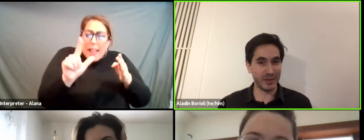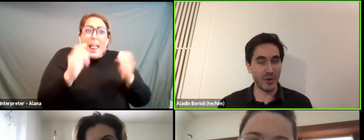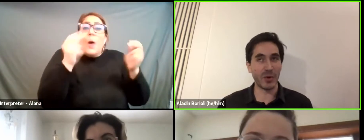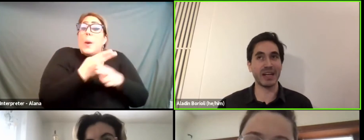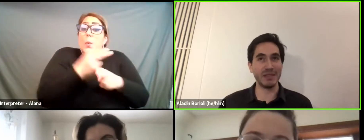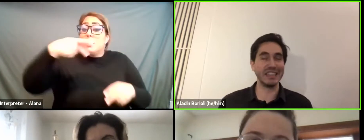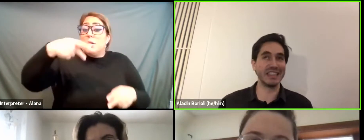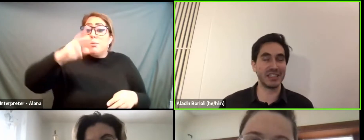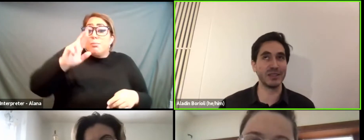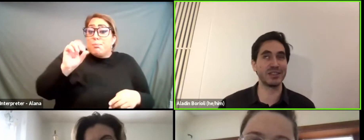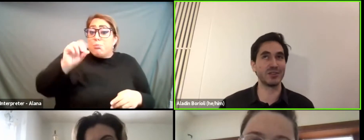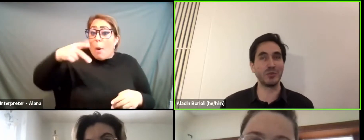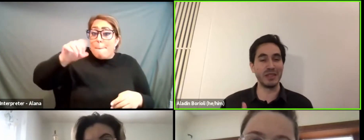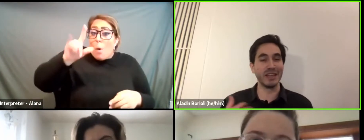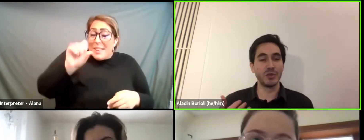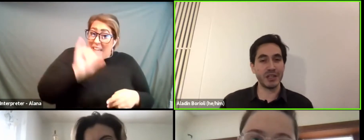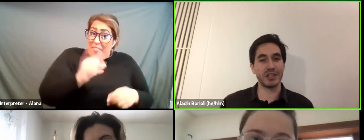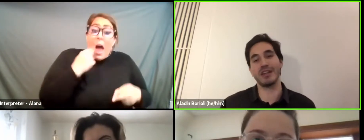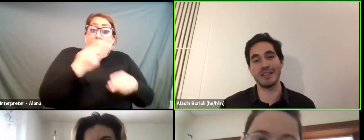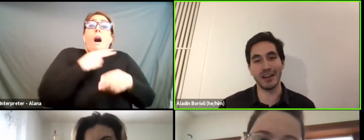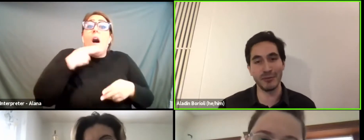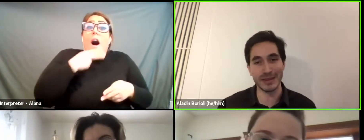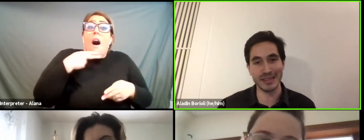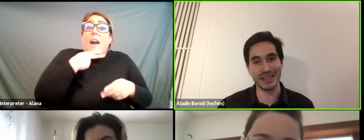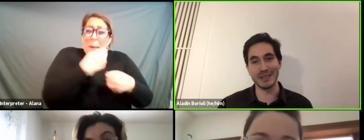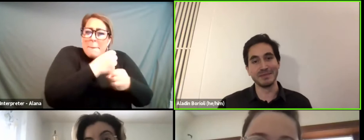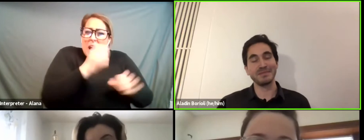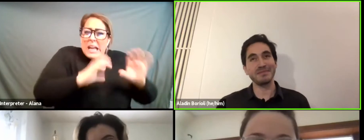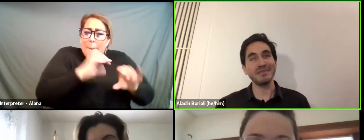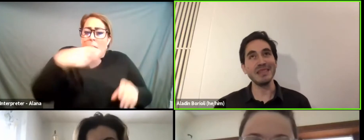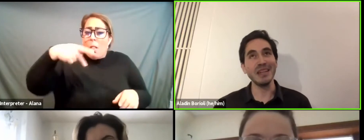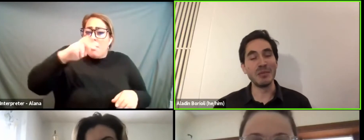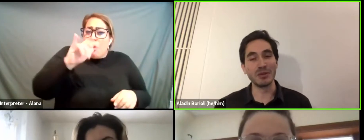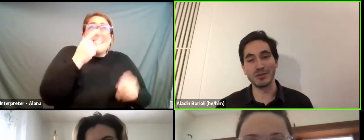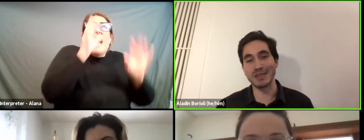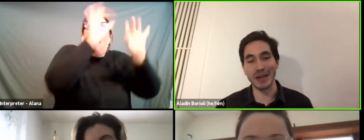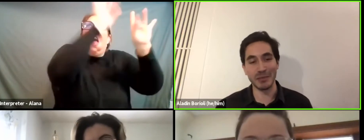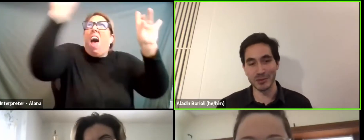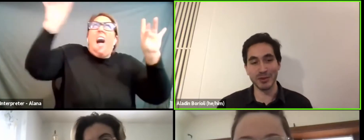work and dig into it just to reassure ourselves basically, most of the time because most of the